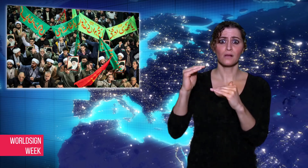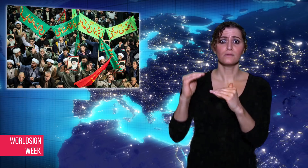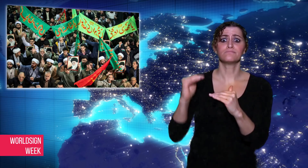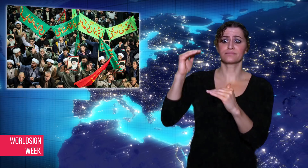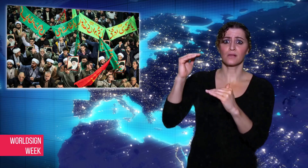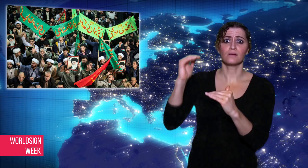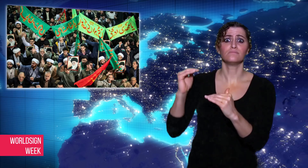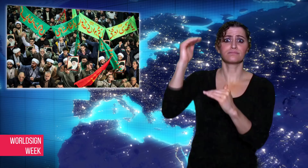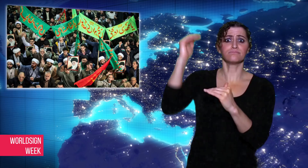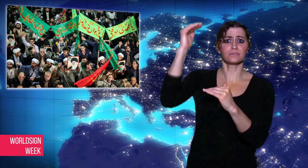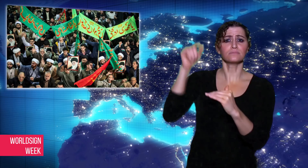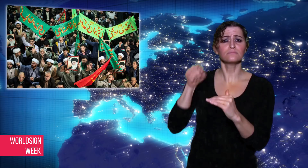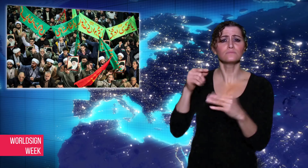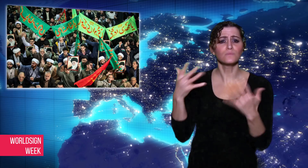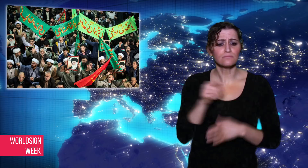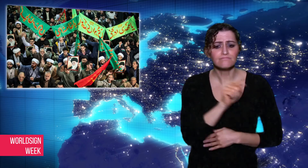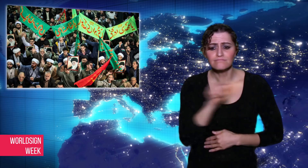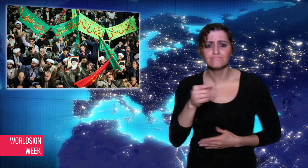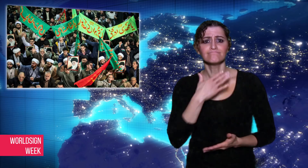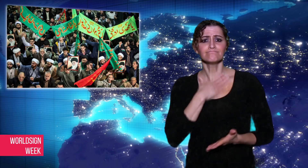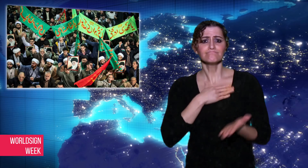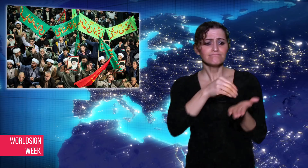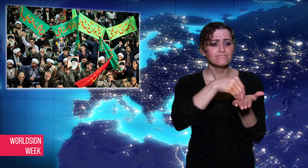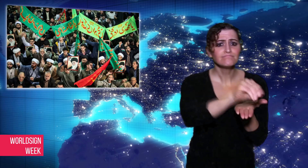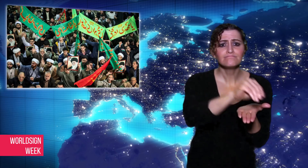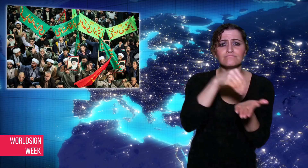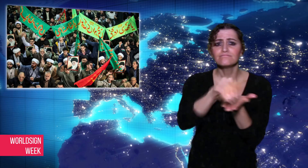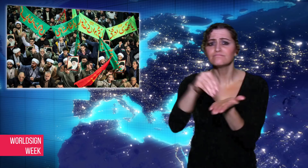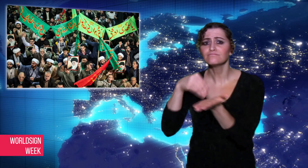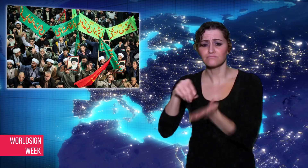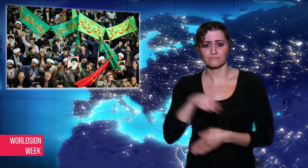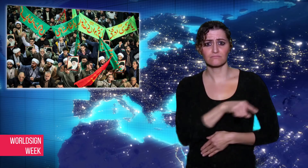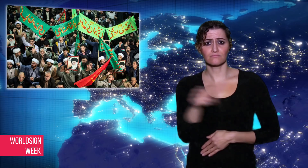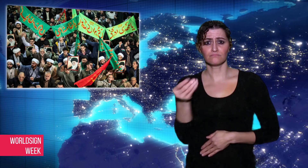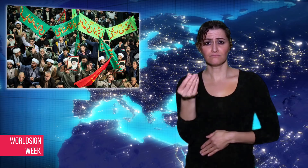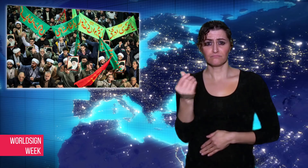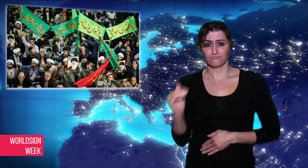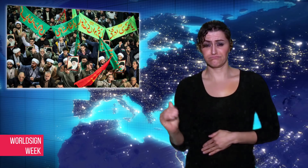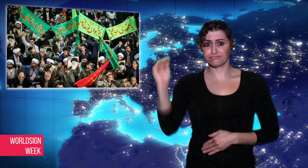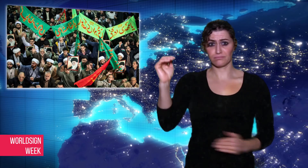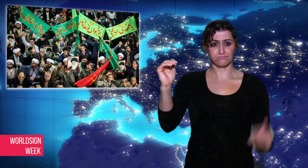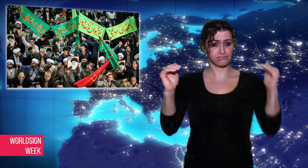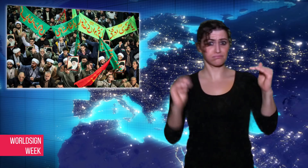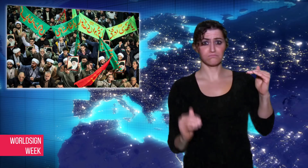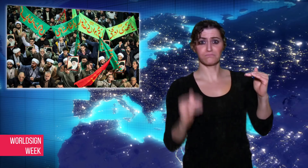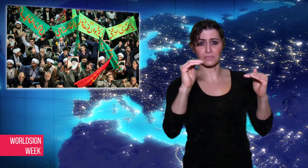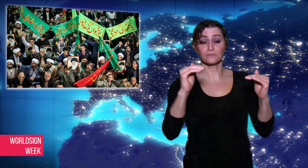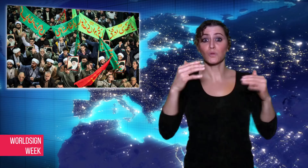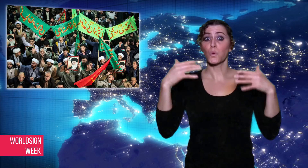percent increase in cost of eggs.